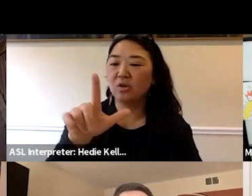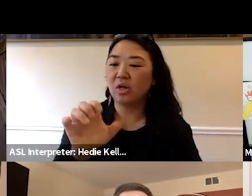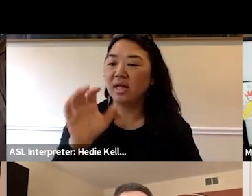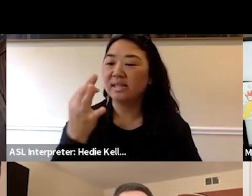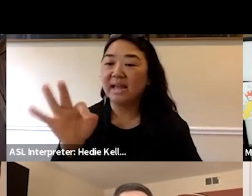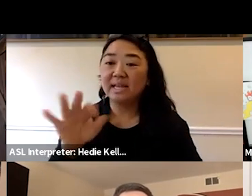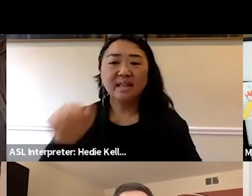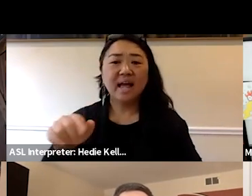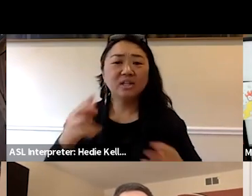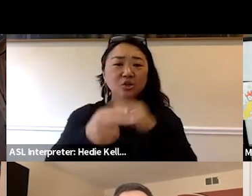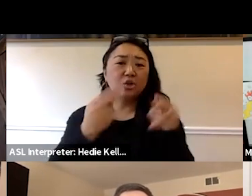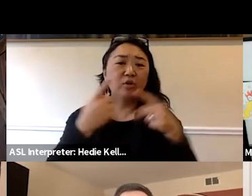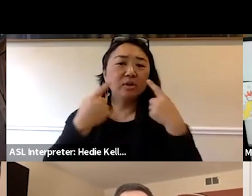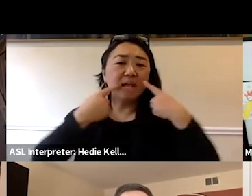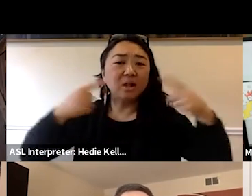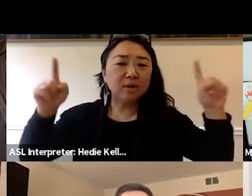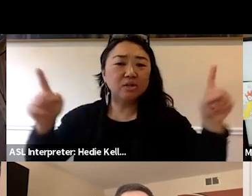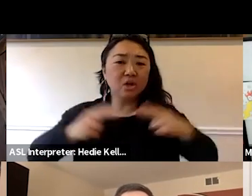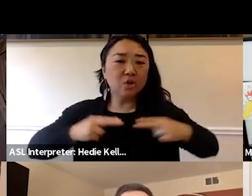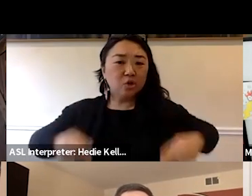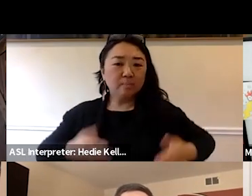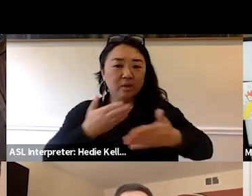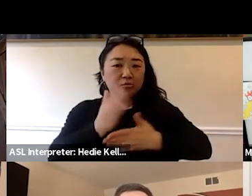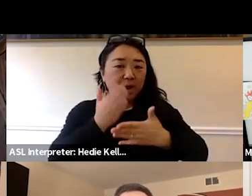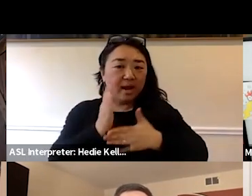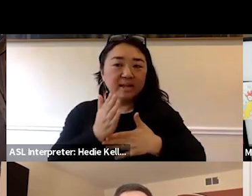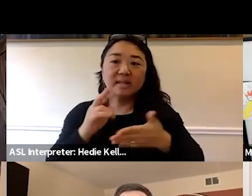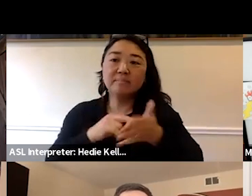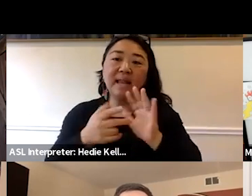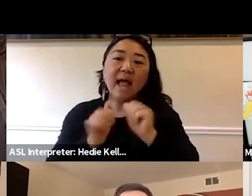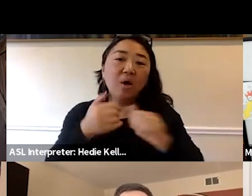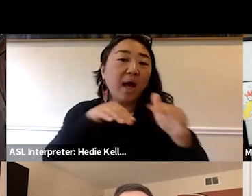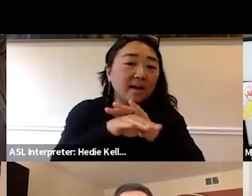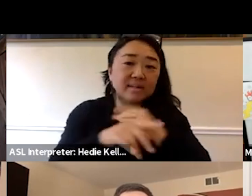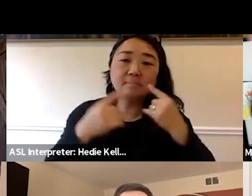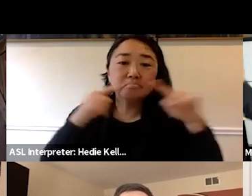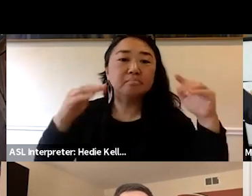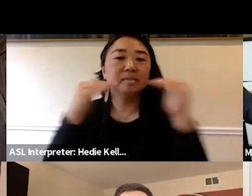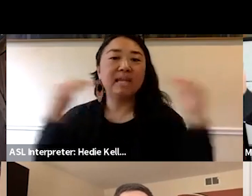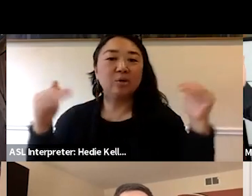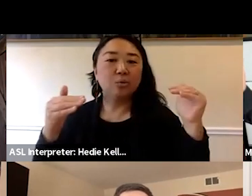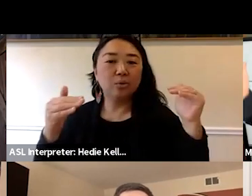and it is the one that talks about access to information being a human rights. So that's why we named it. We really cover a broad spectrum,